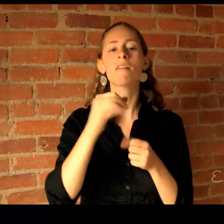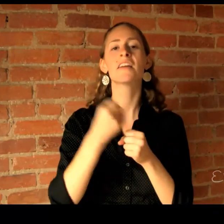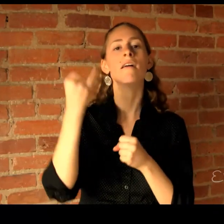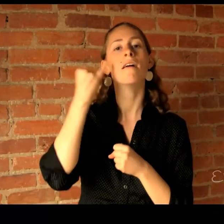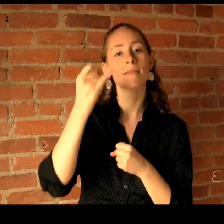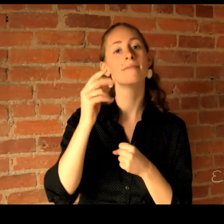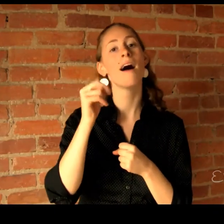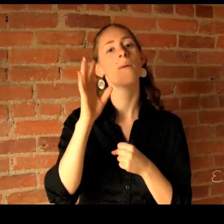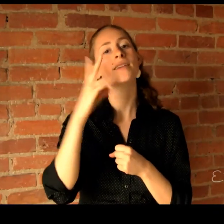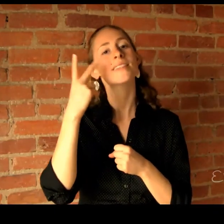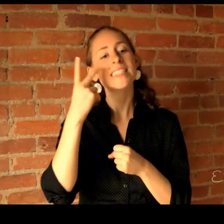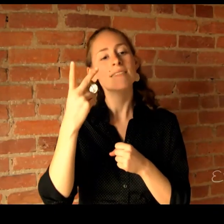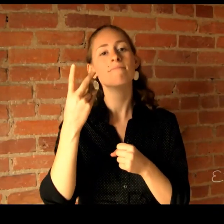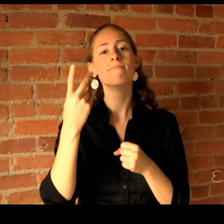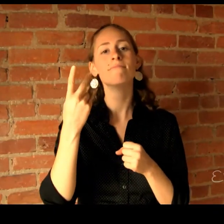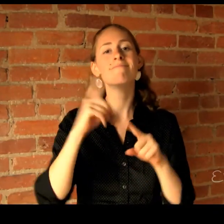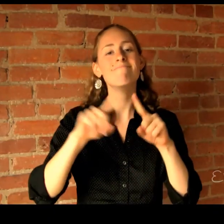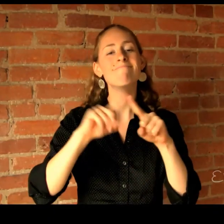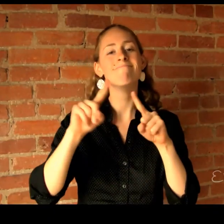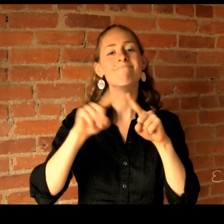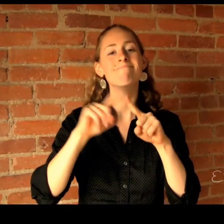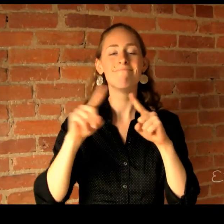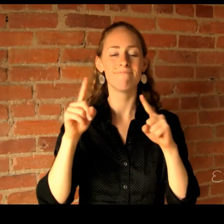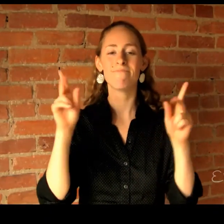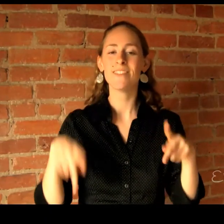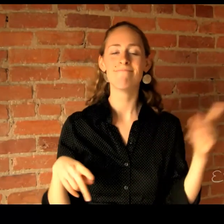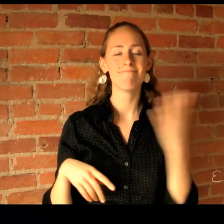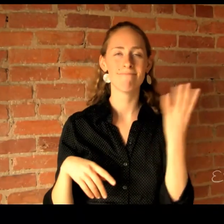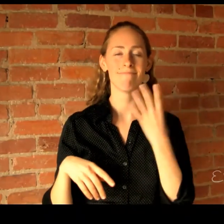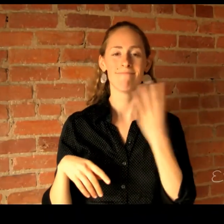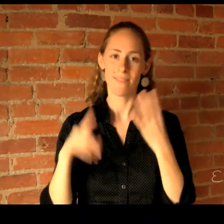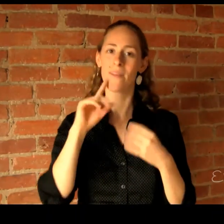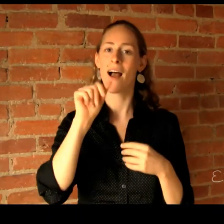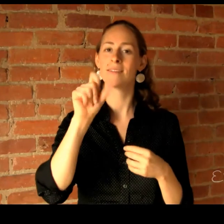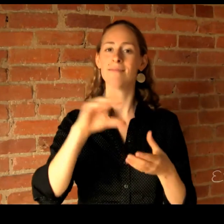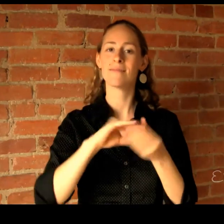In this video, you will see different signers who collaborated together to create some magnificent